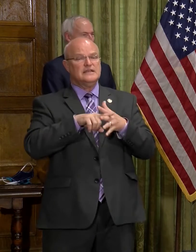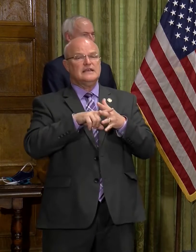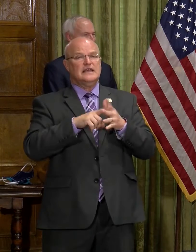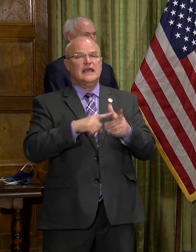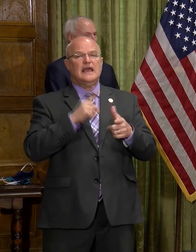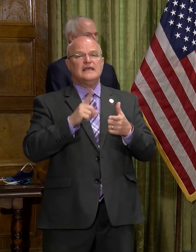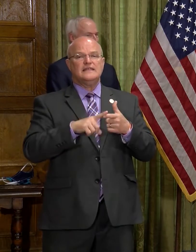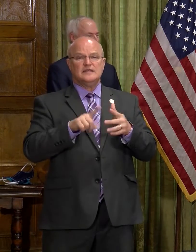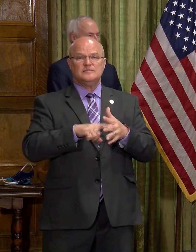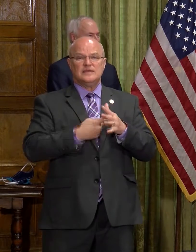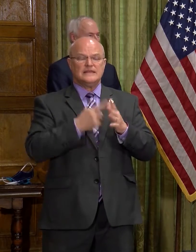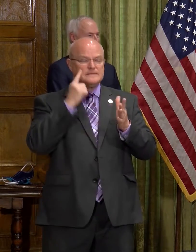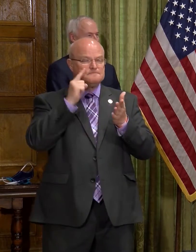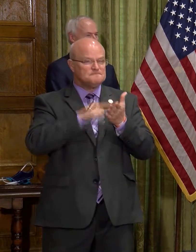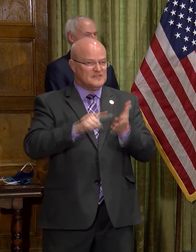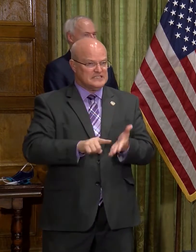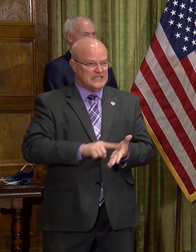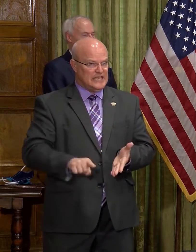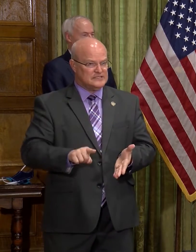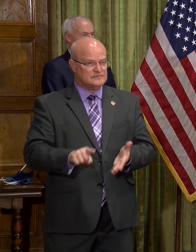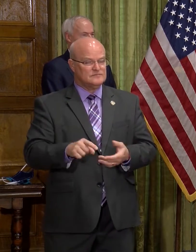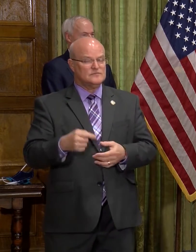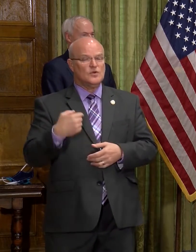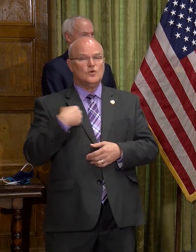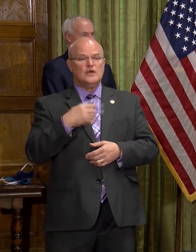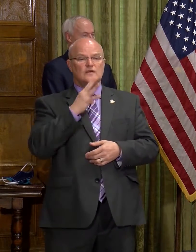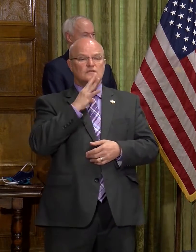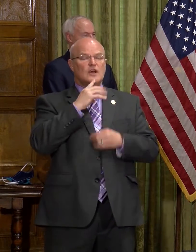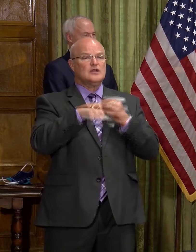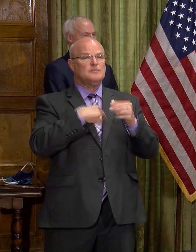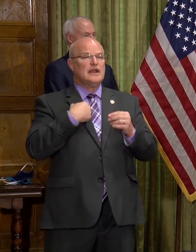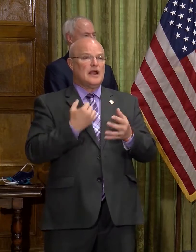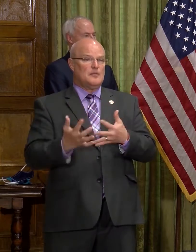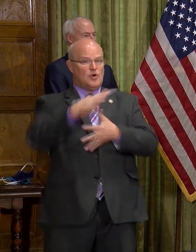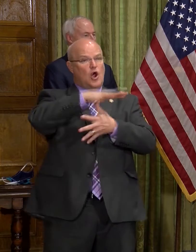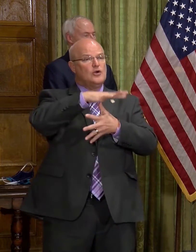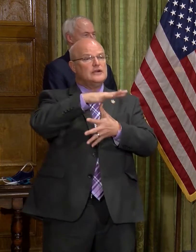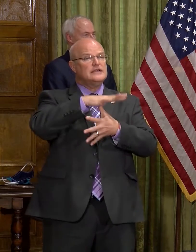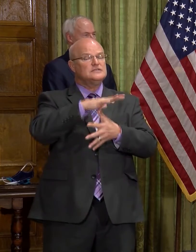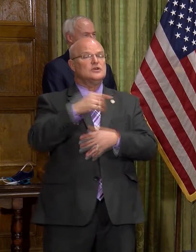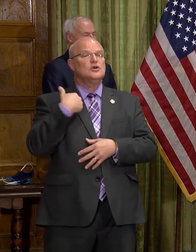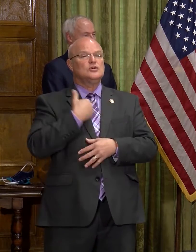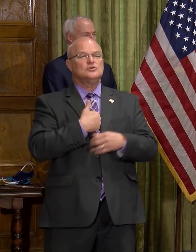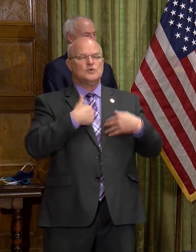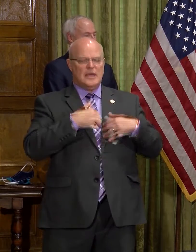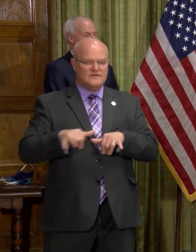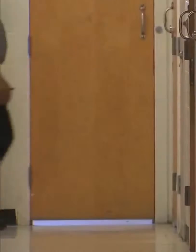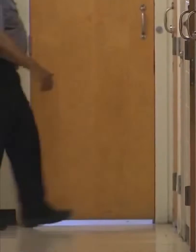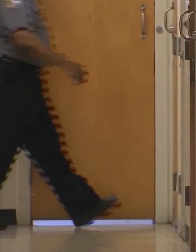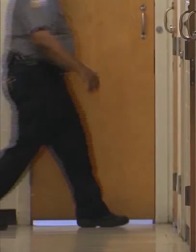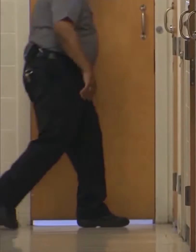with them about our priorities so we have a common